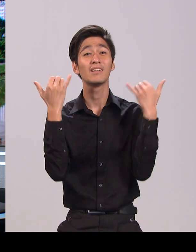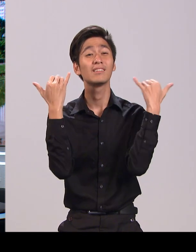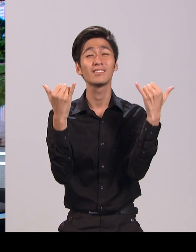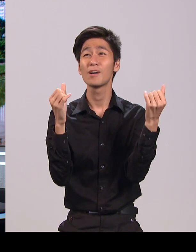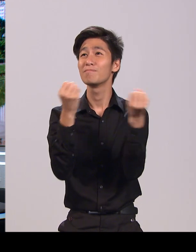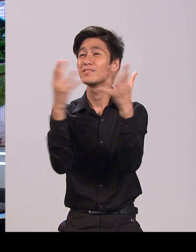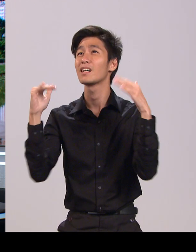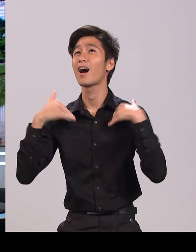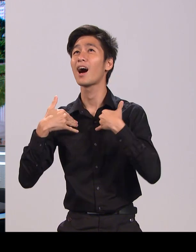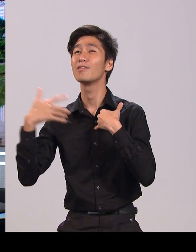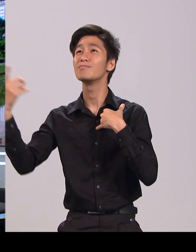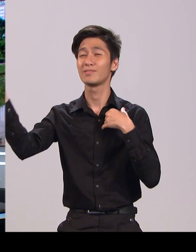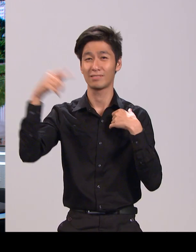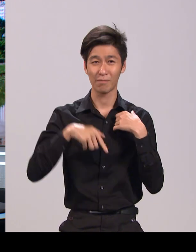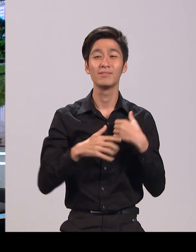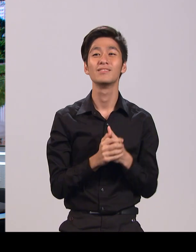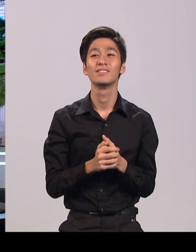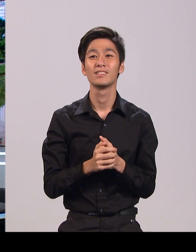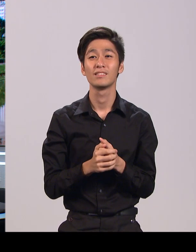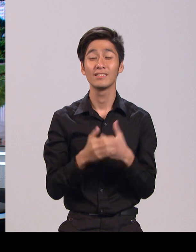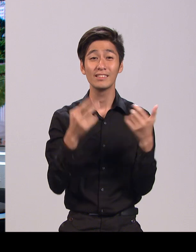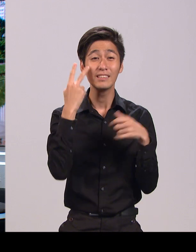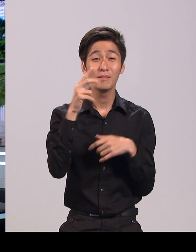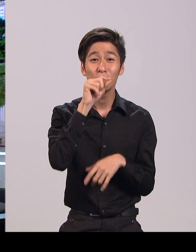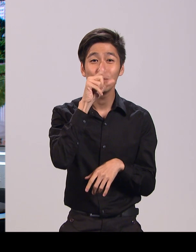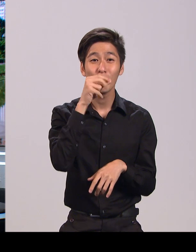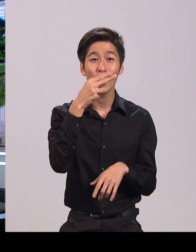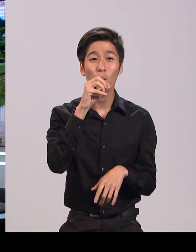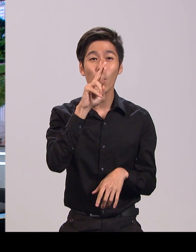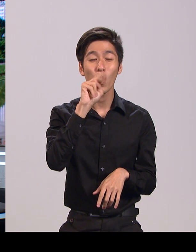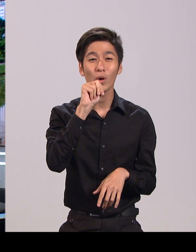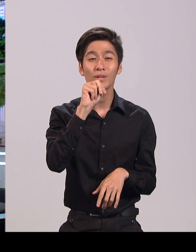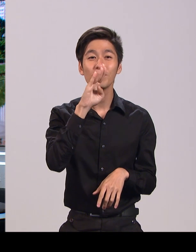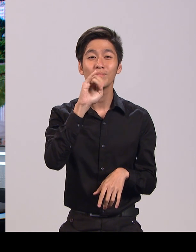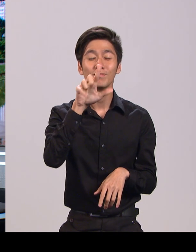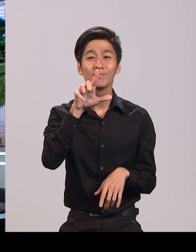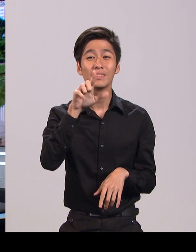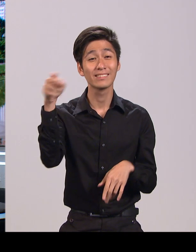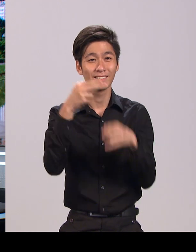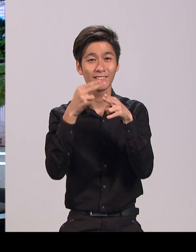We have Hornbills again – this one his name is Bobby, he was born in the Istana grounds.